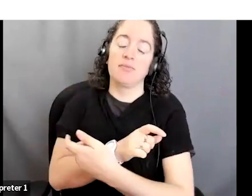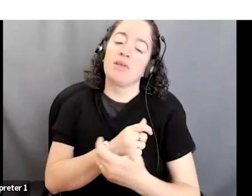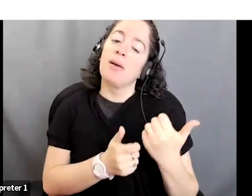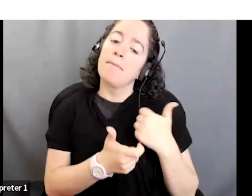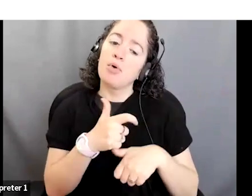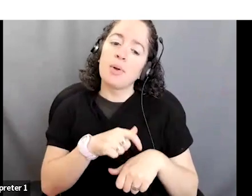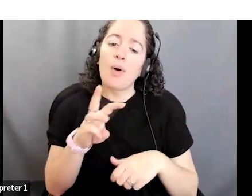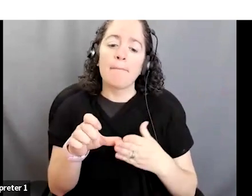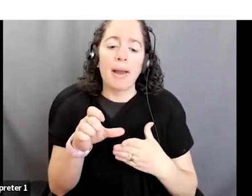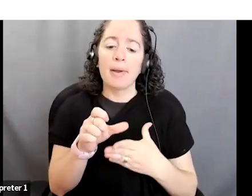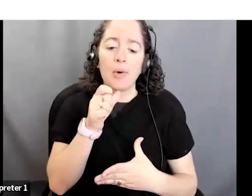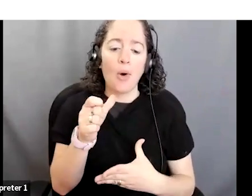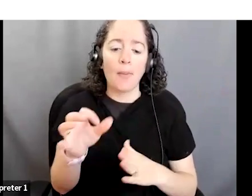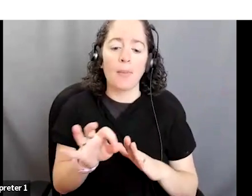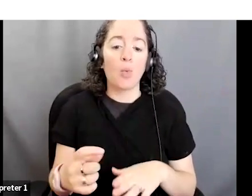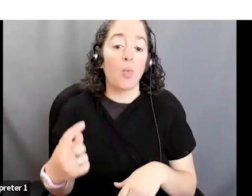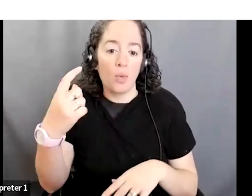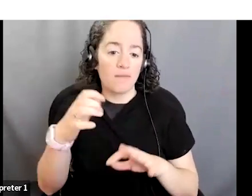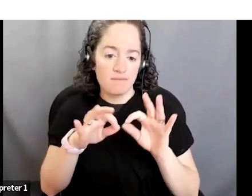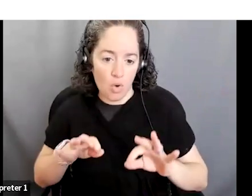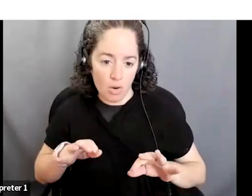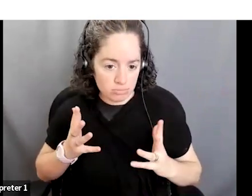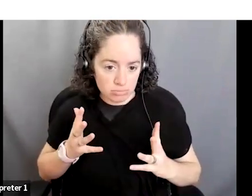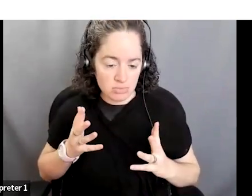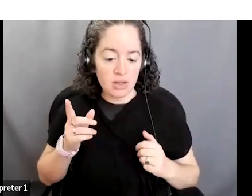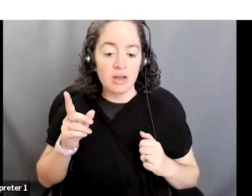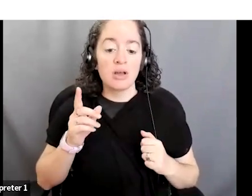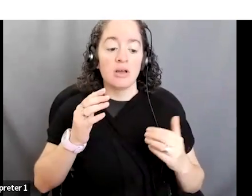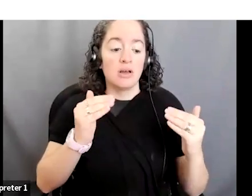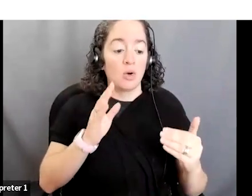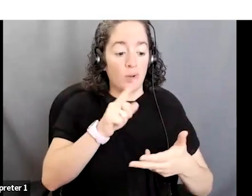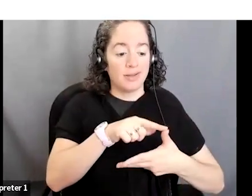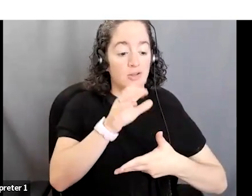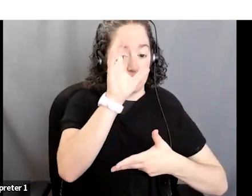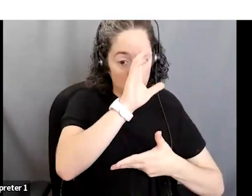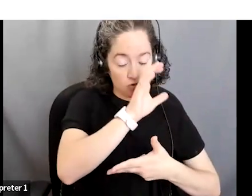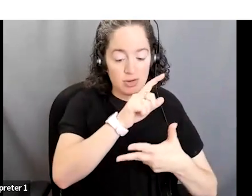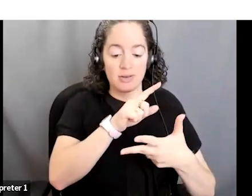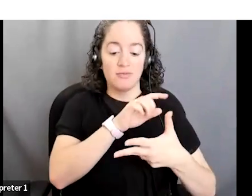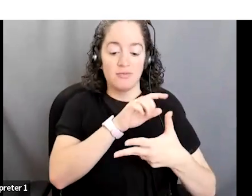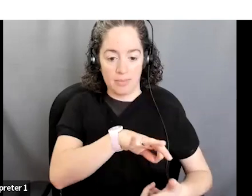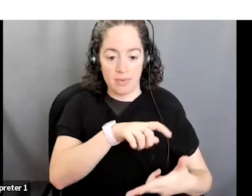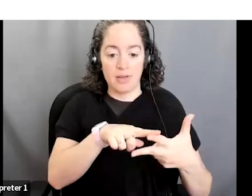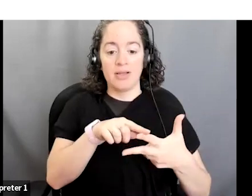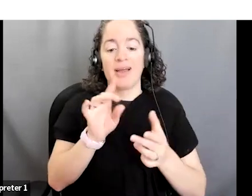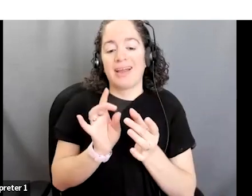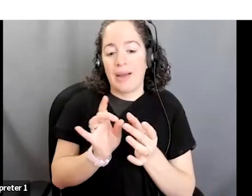They have a search form, they have a comment form, and they have a contact form. On my fancier sites,